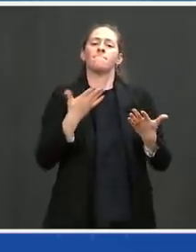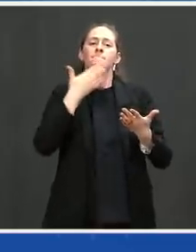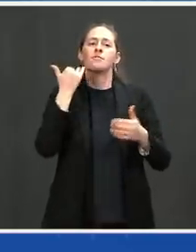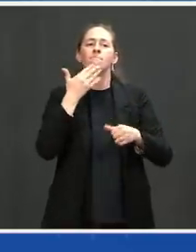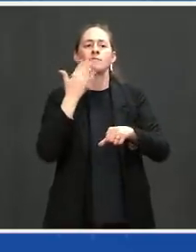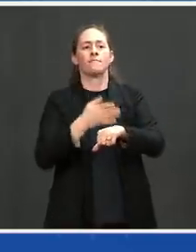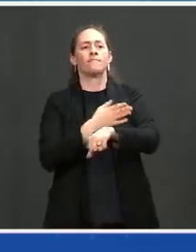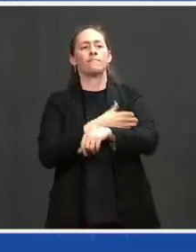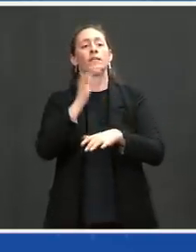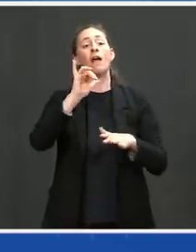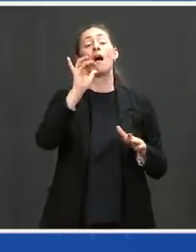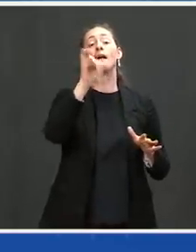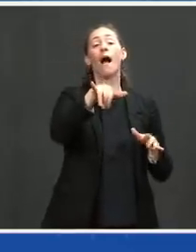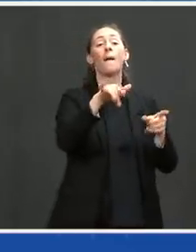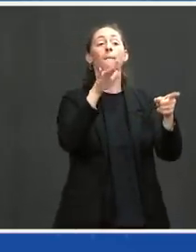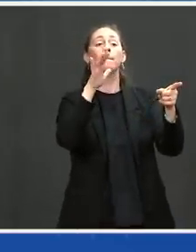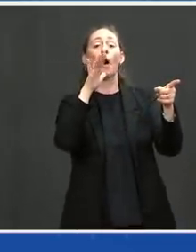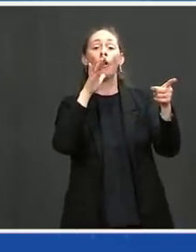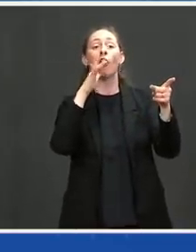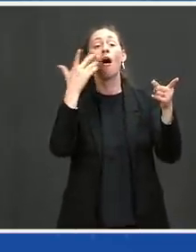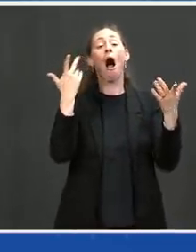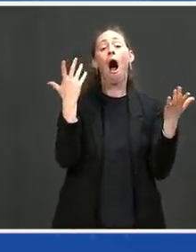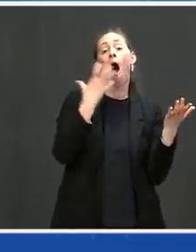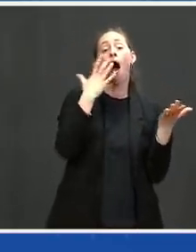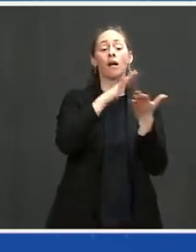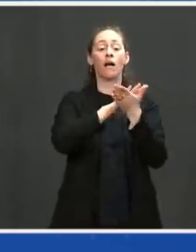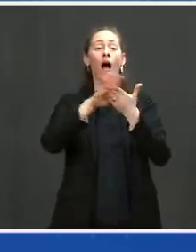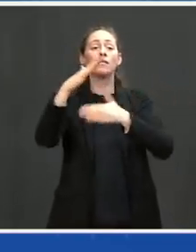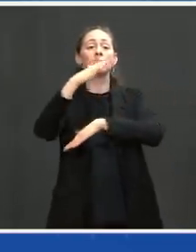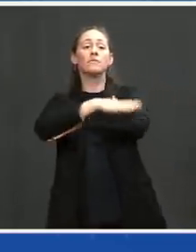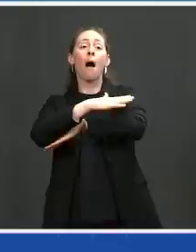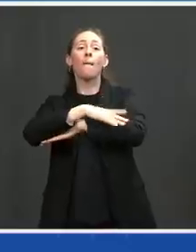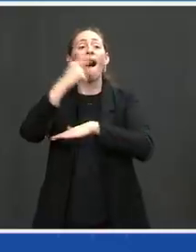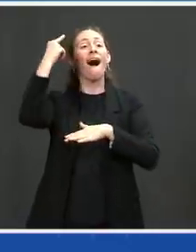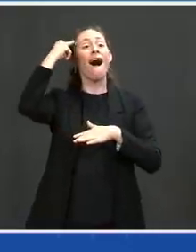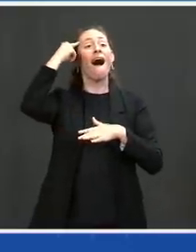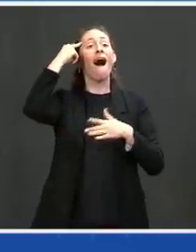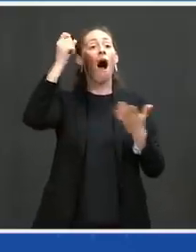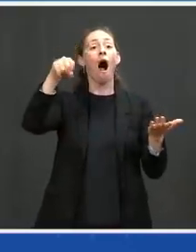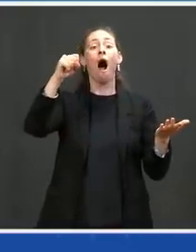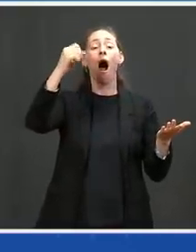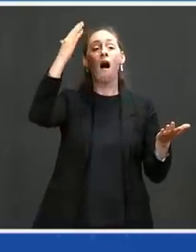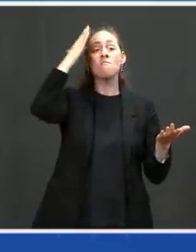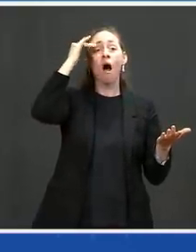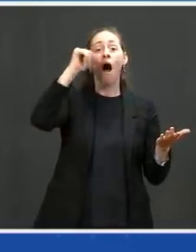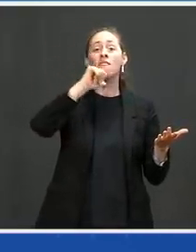on the kitchen table and say, "You know, I got a great idea: The way I'm going to make sure my son get taken care of